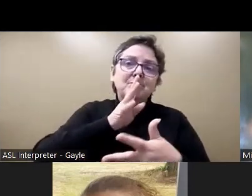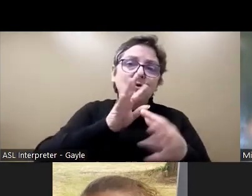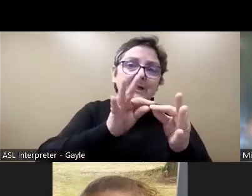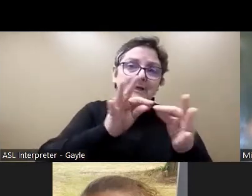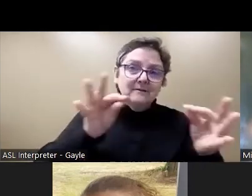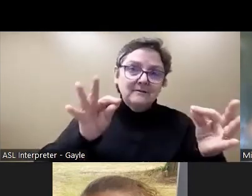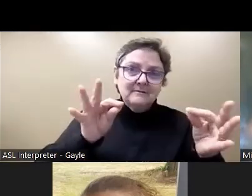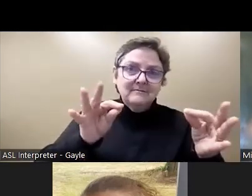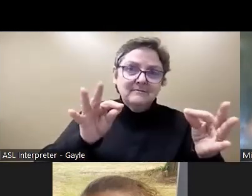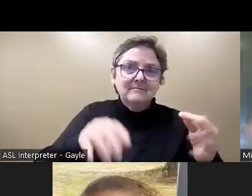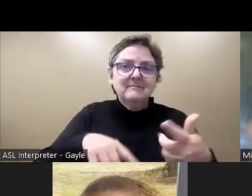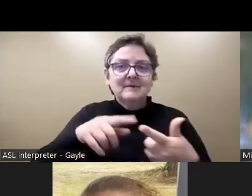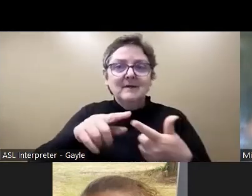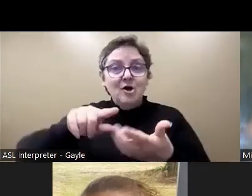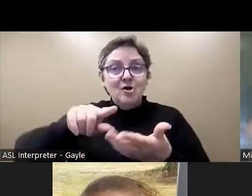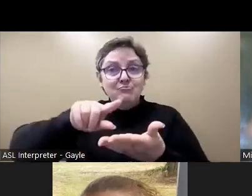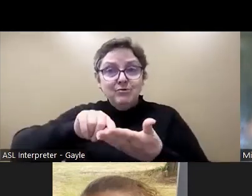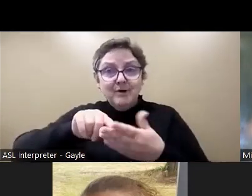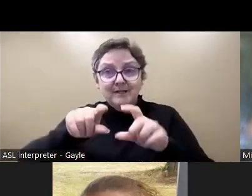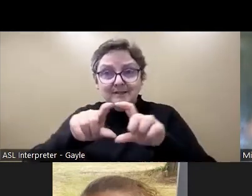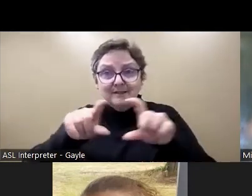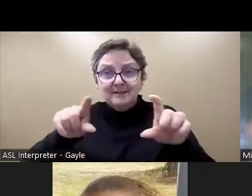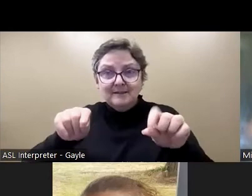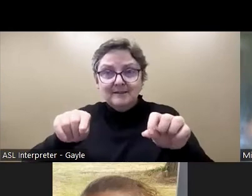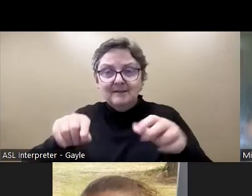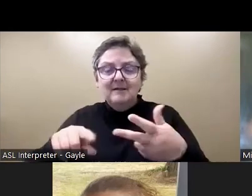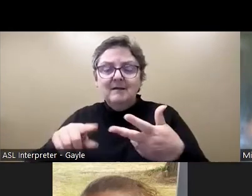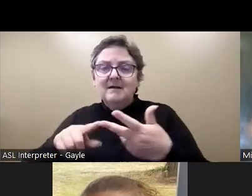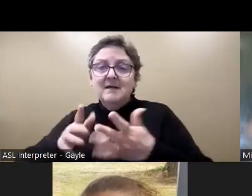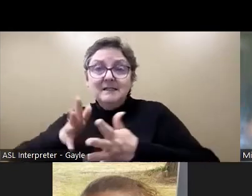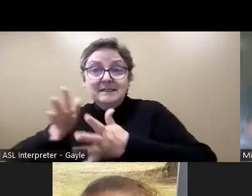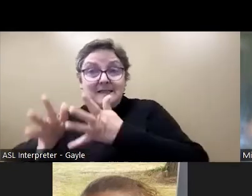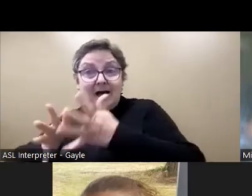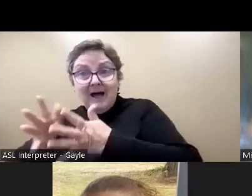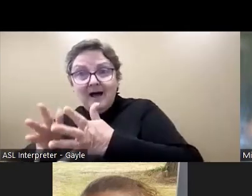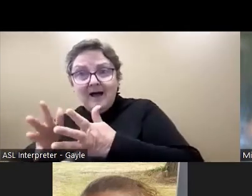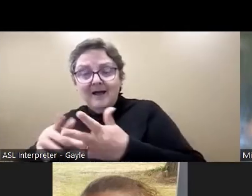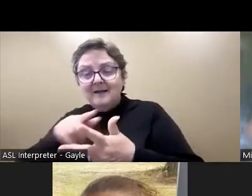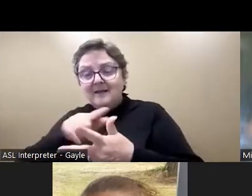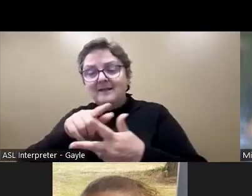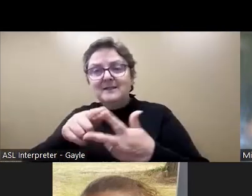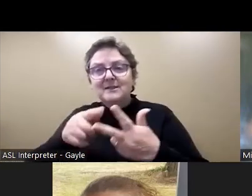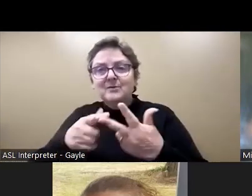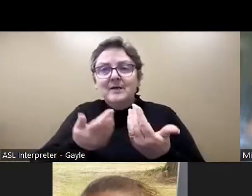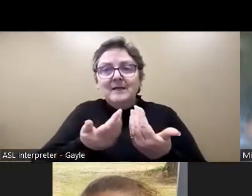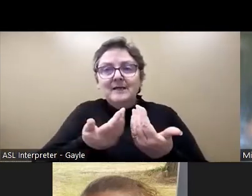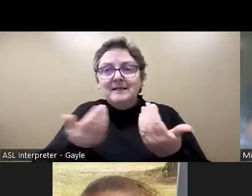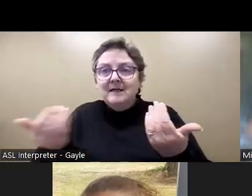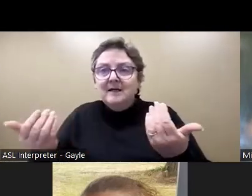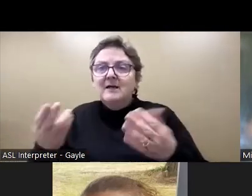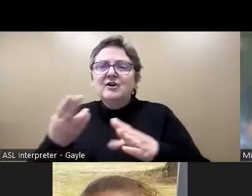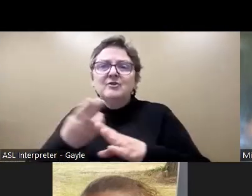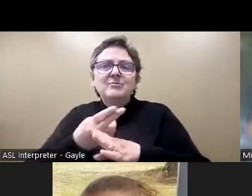if they're built on open standards. So even the way that EPA, which is the open standard